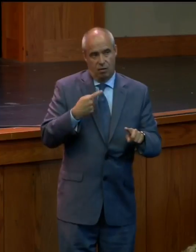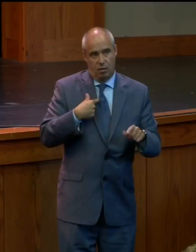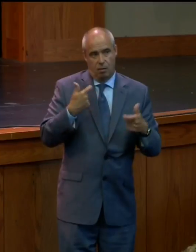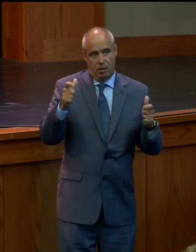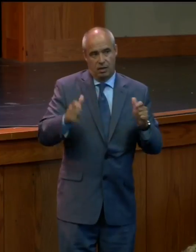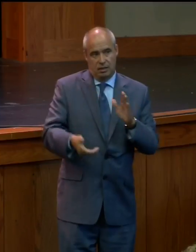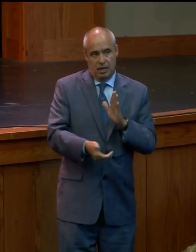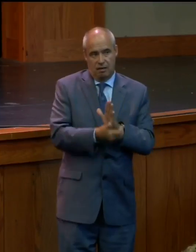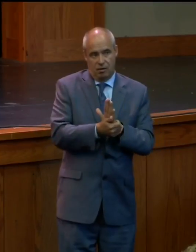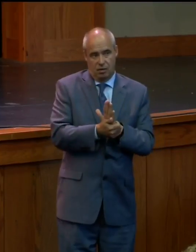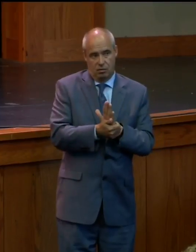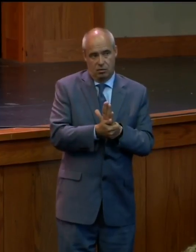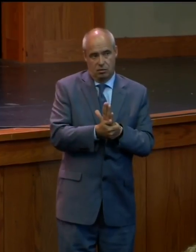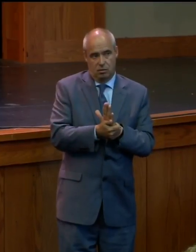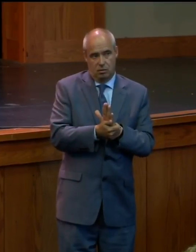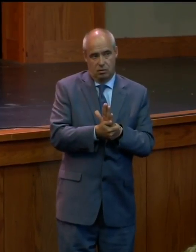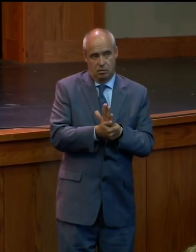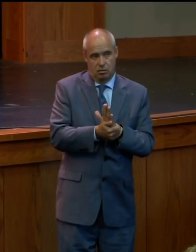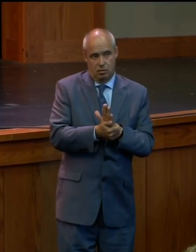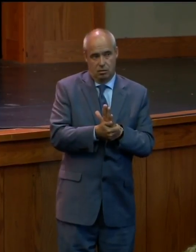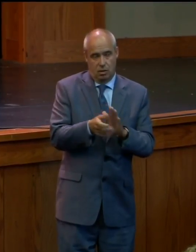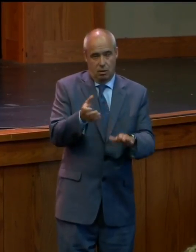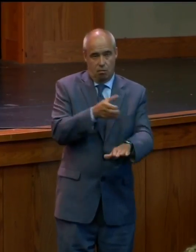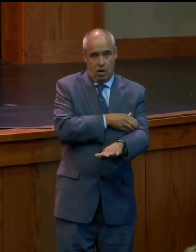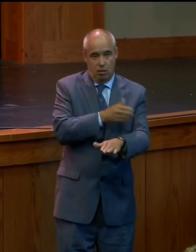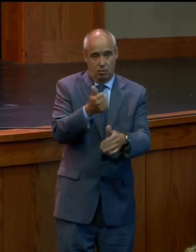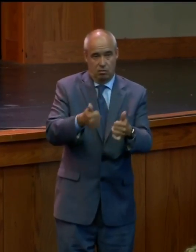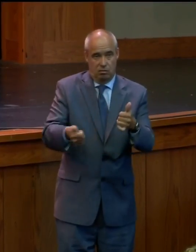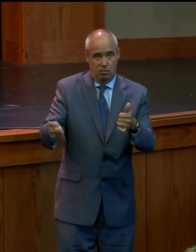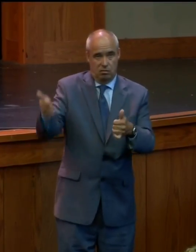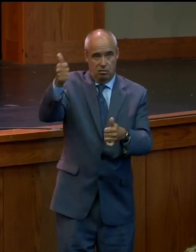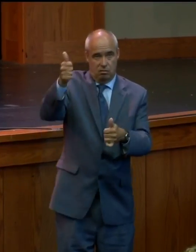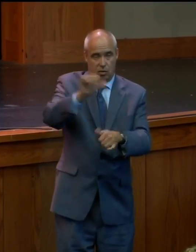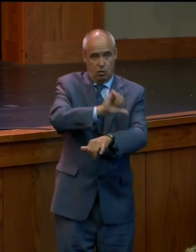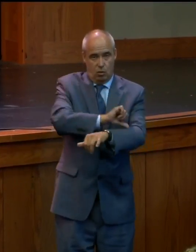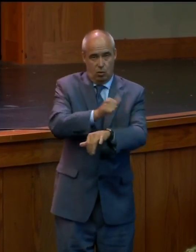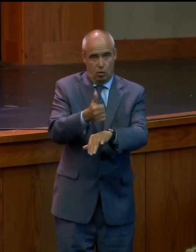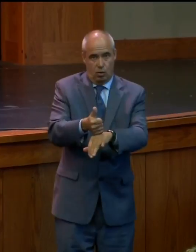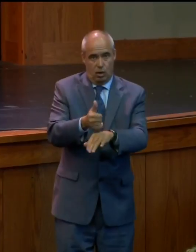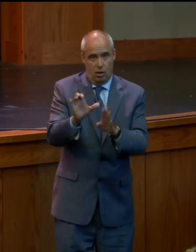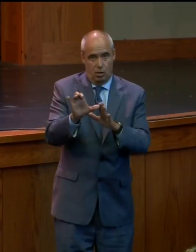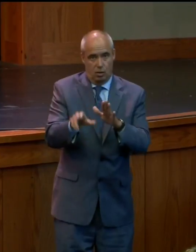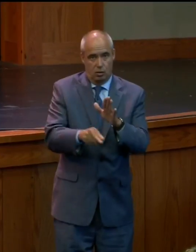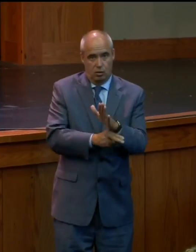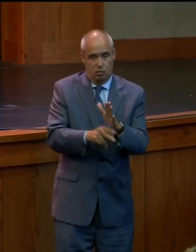THE POWERS AND AUTHORITIES IN THE CONSTITUTION STRIP THE BOARD